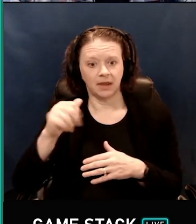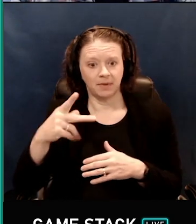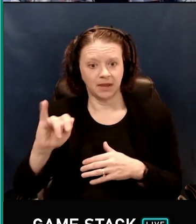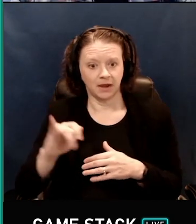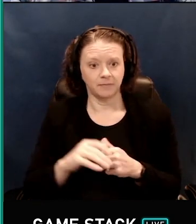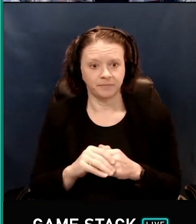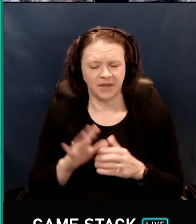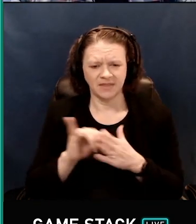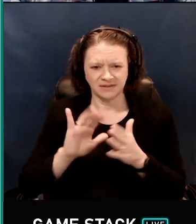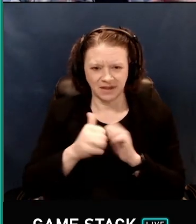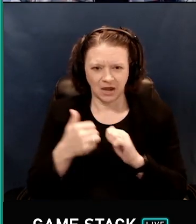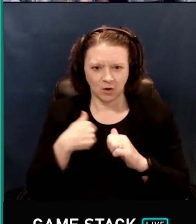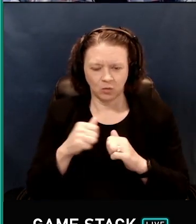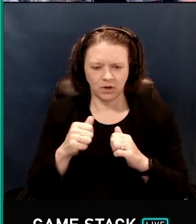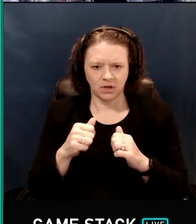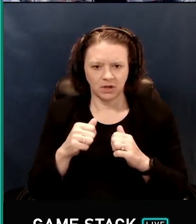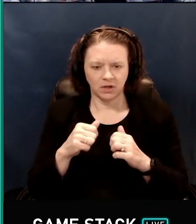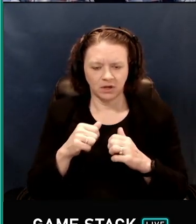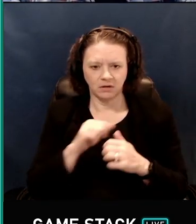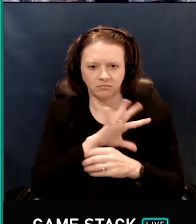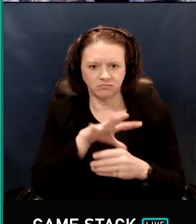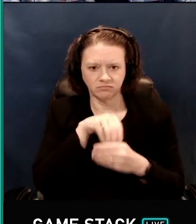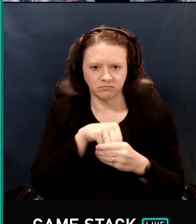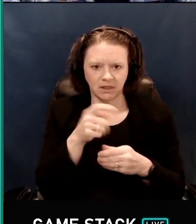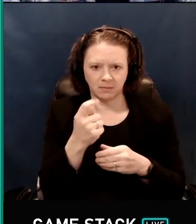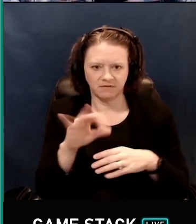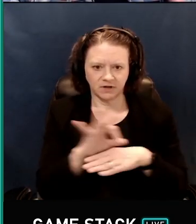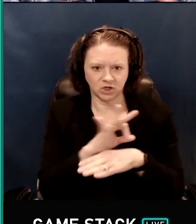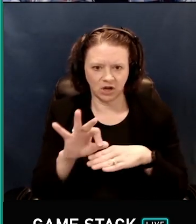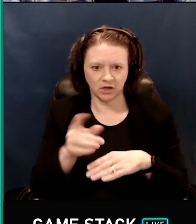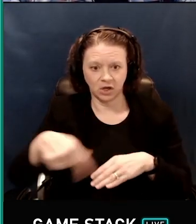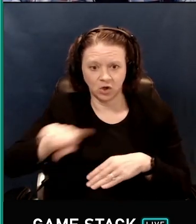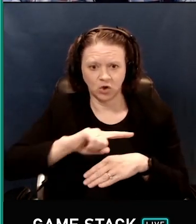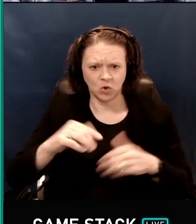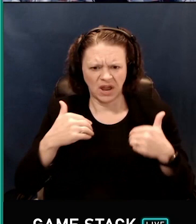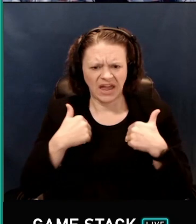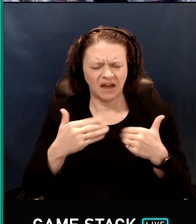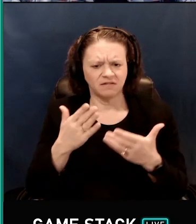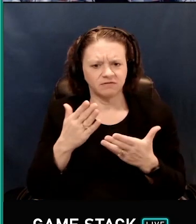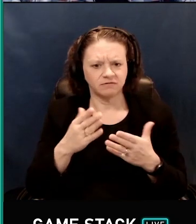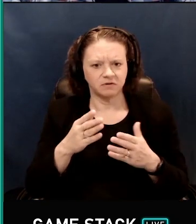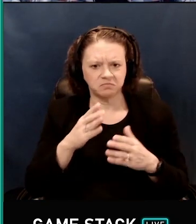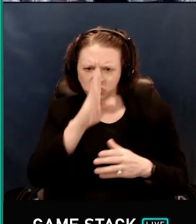functionality while giving you control over the hardware. Pretty direct control over the hardware.